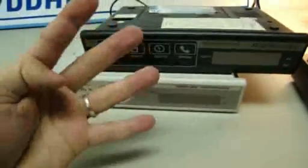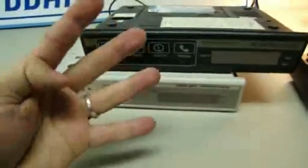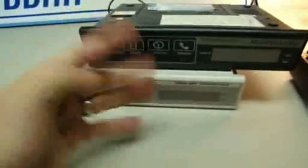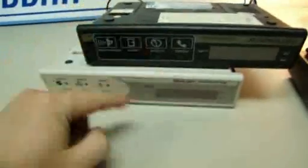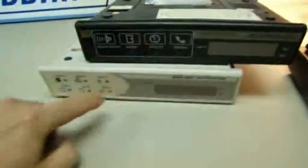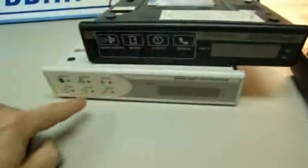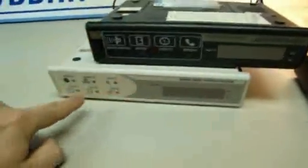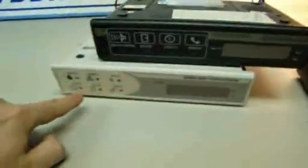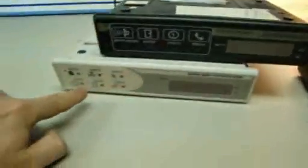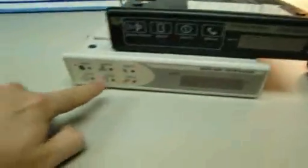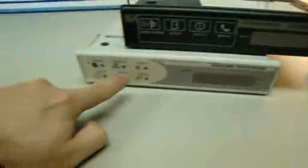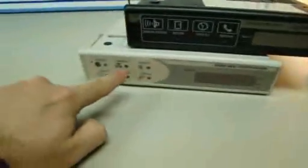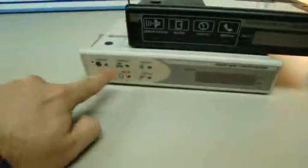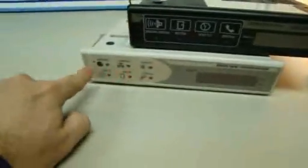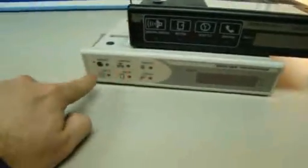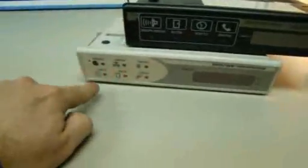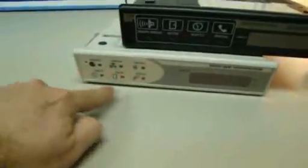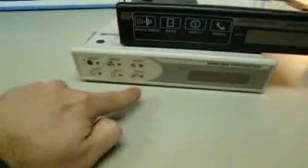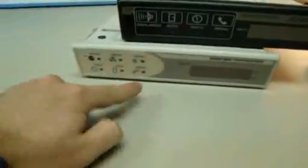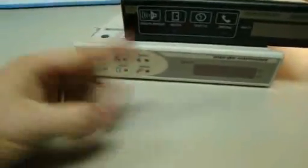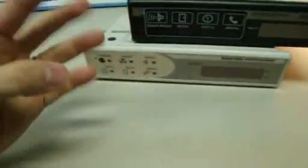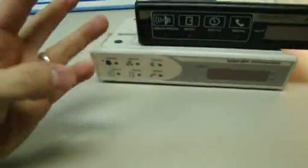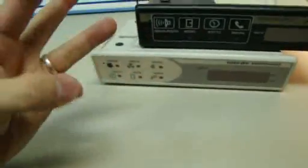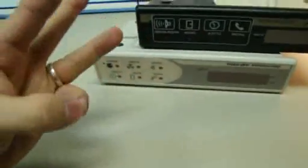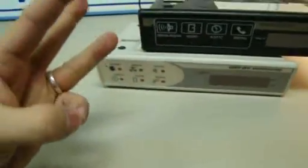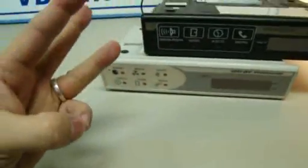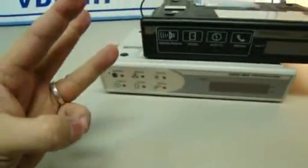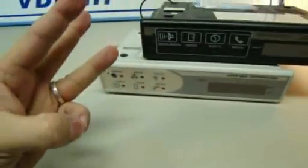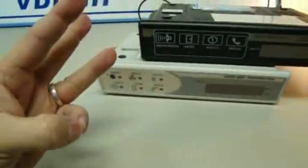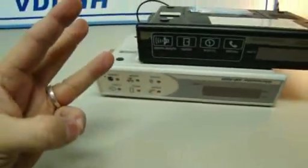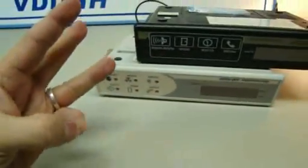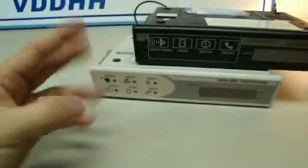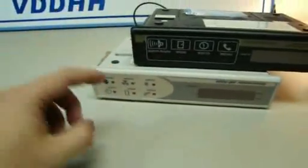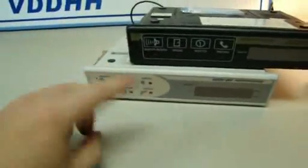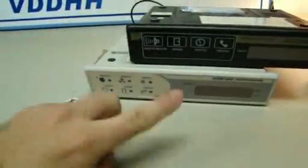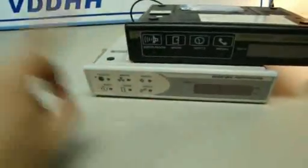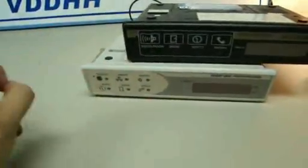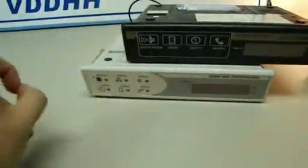4 display screens 6 display screens